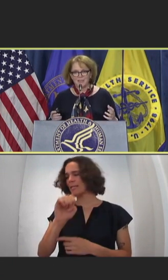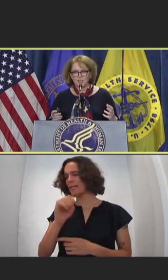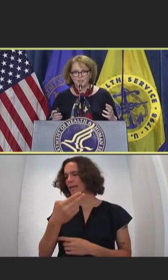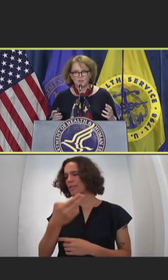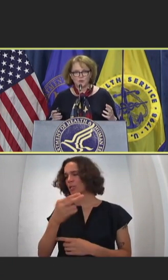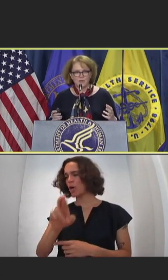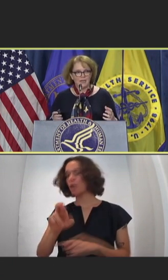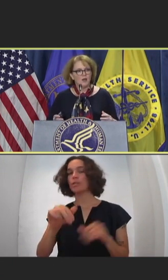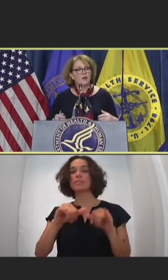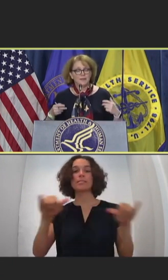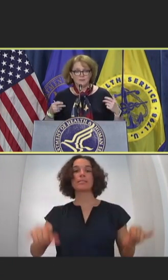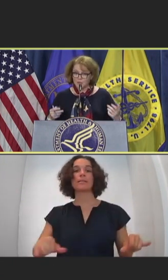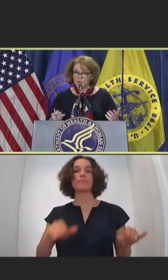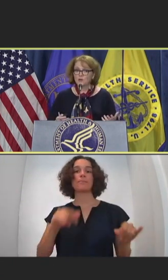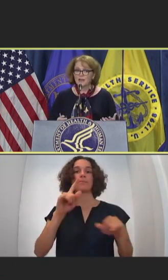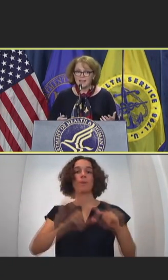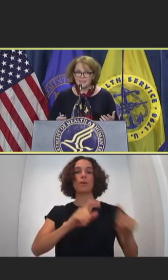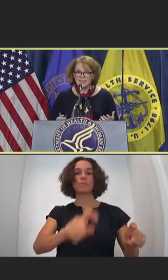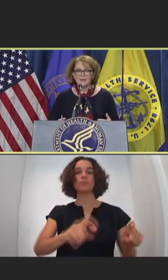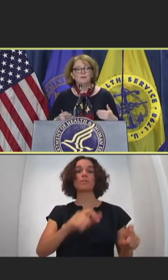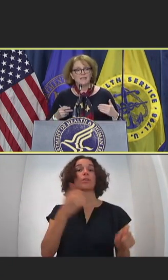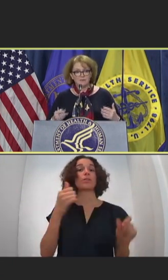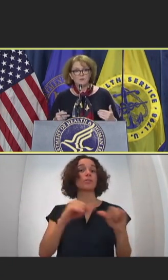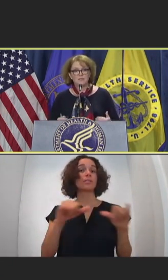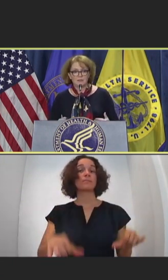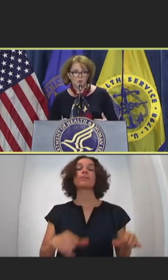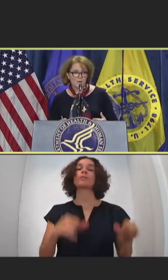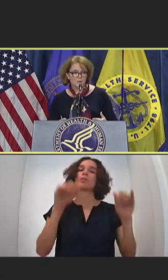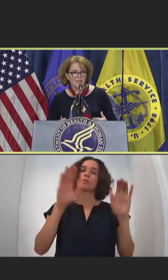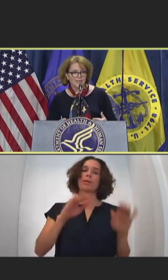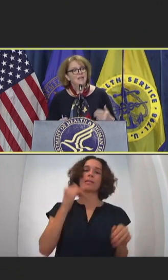and screening are that they're a great idea, but they have to be done properly.